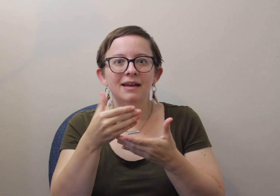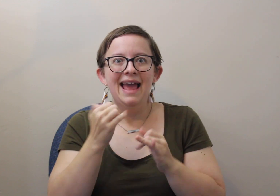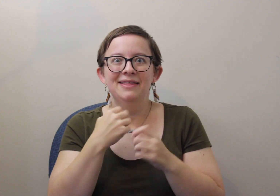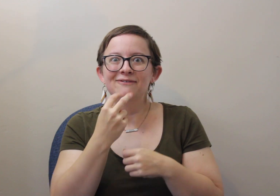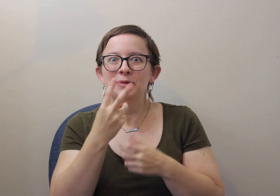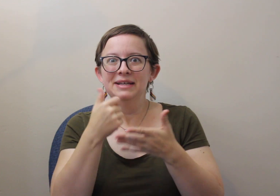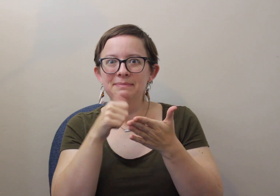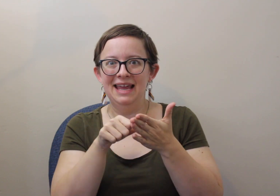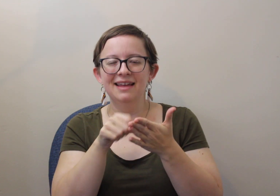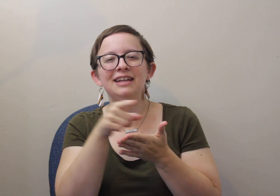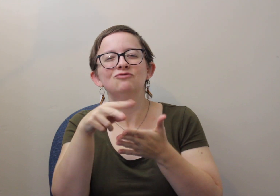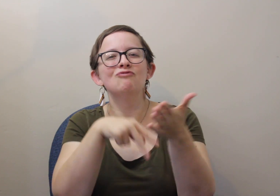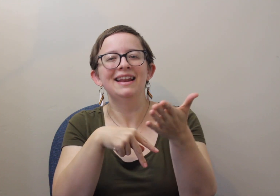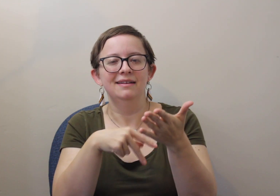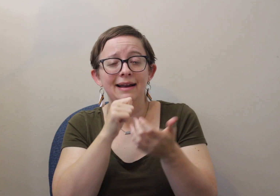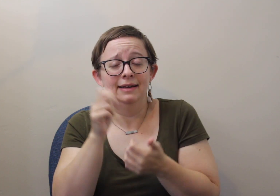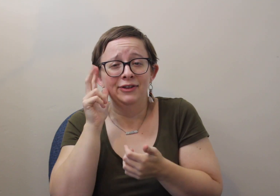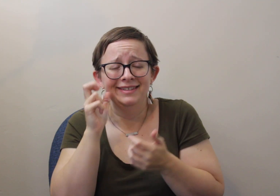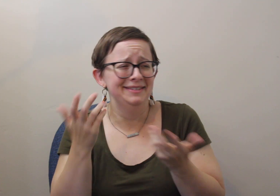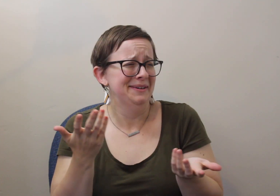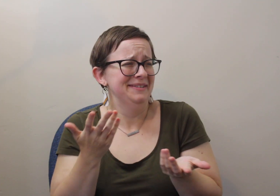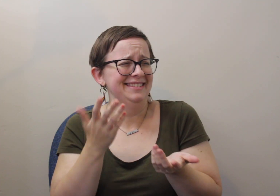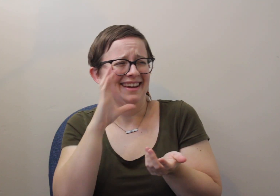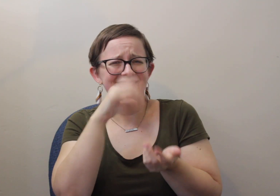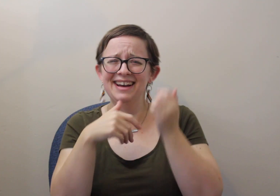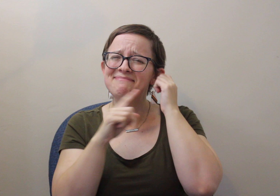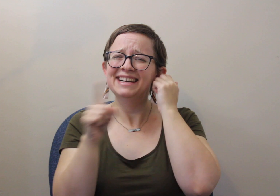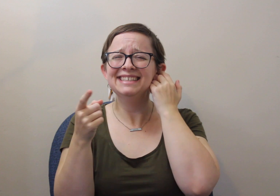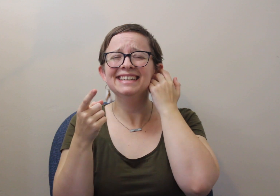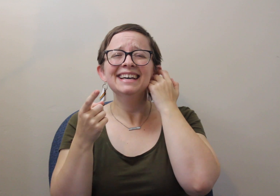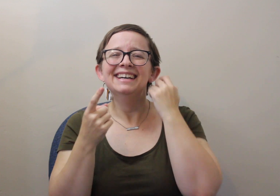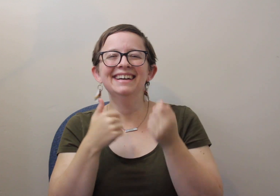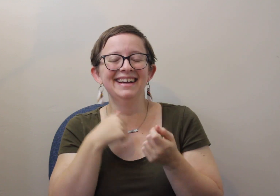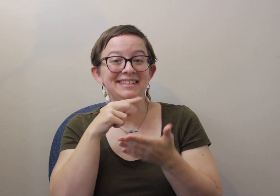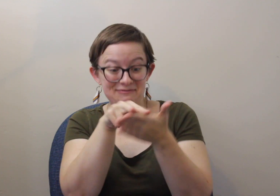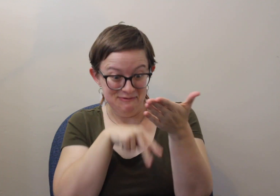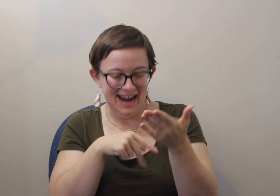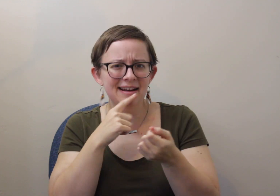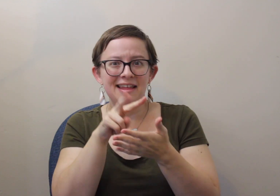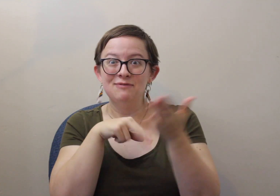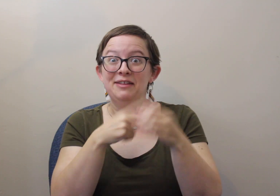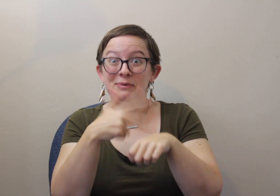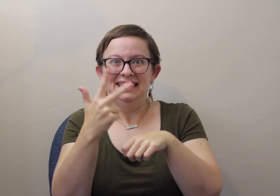and I looked and I had a voicemail. I mean I read it. I didn't even actually listen to it which is kind of weird but I read the voicemail